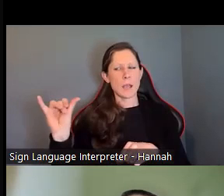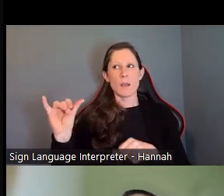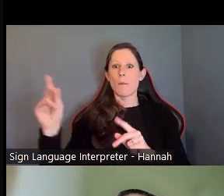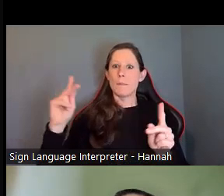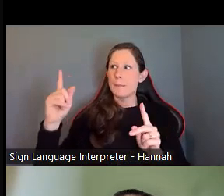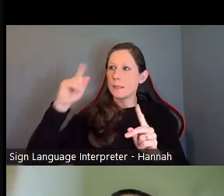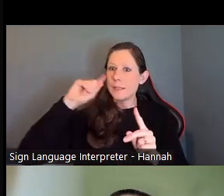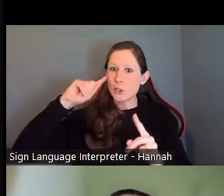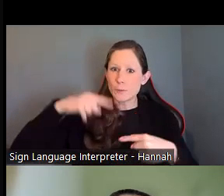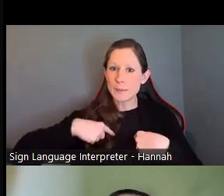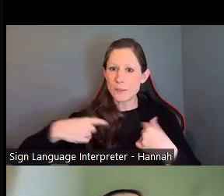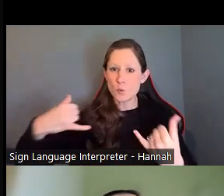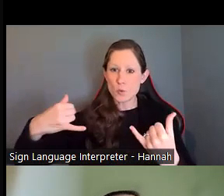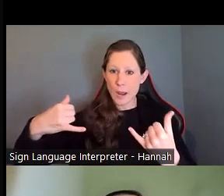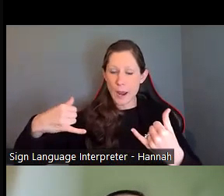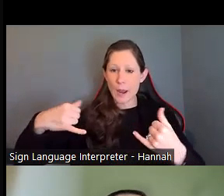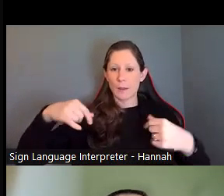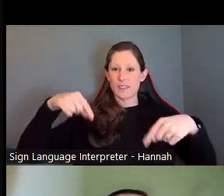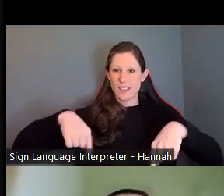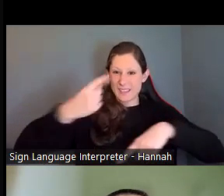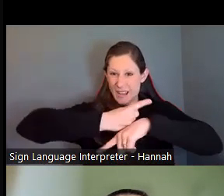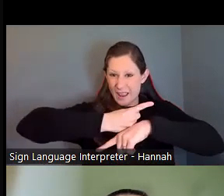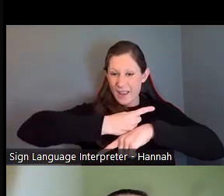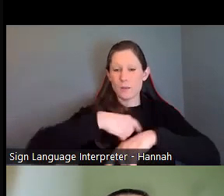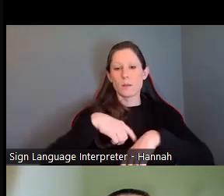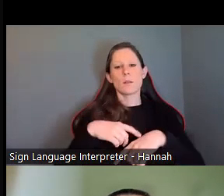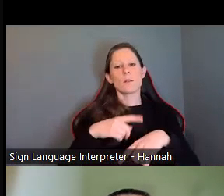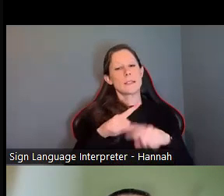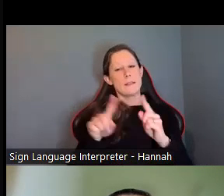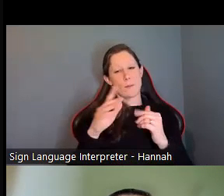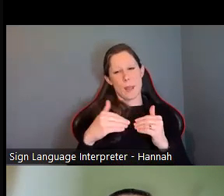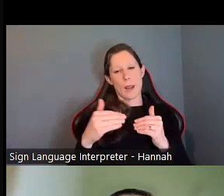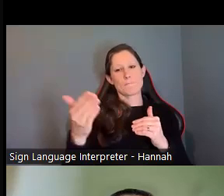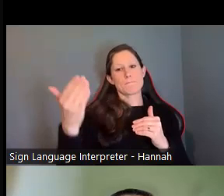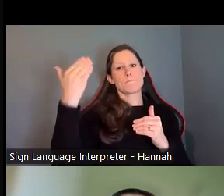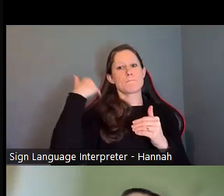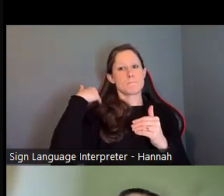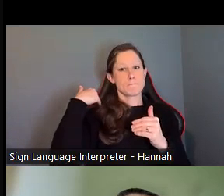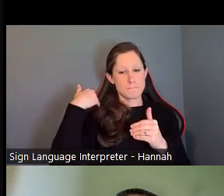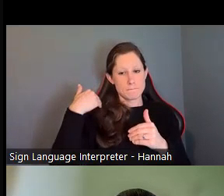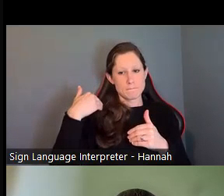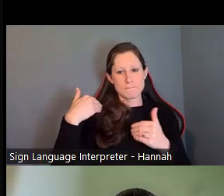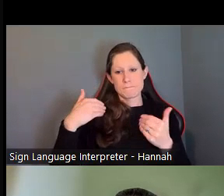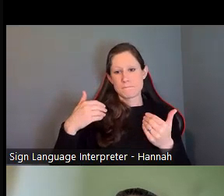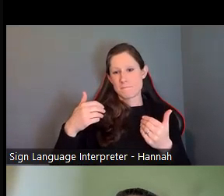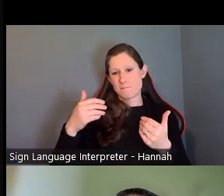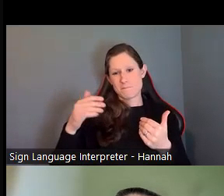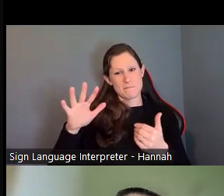this day and age is different from what it felt like to be heard five, ten, 15 years ago.